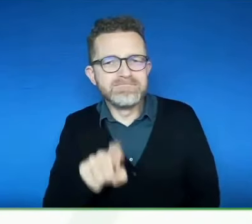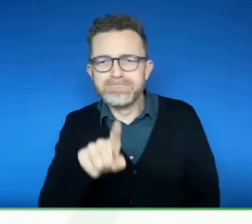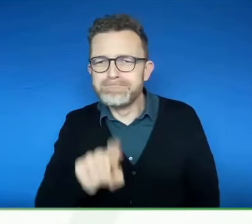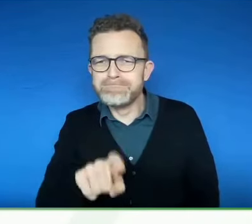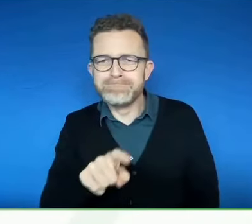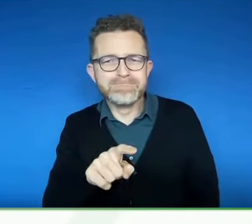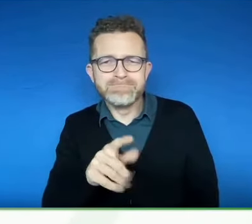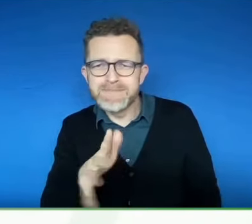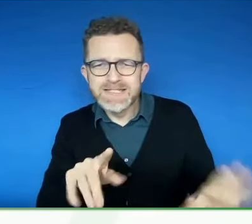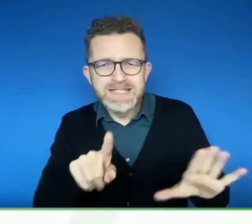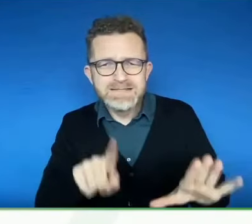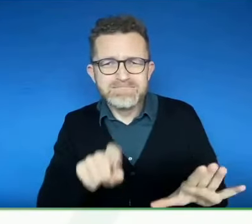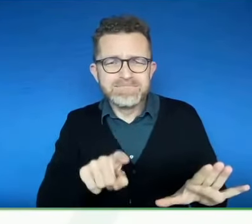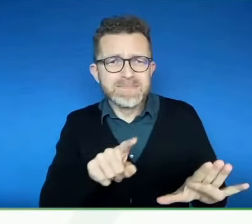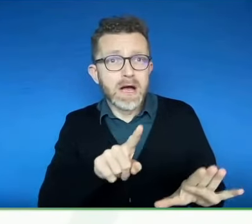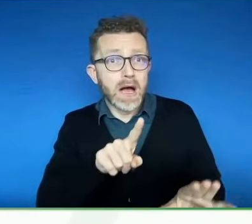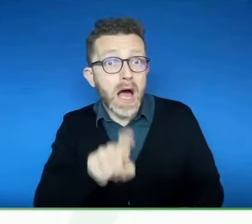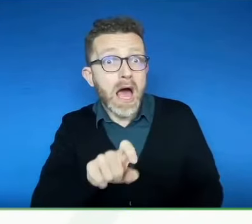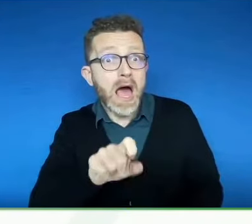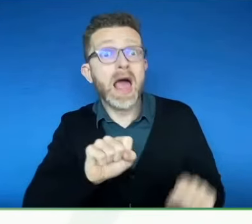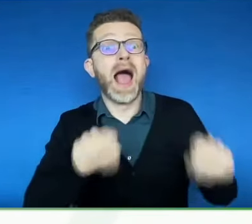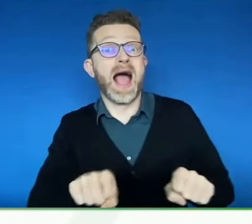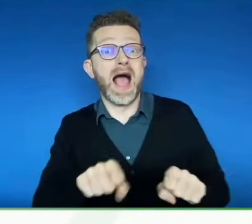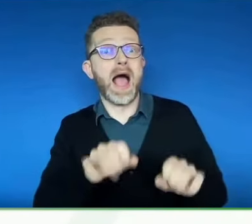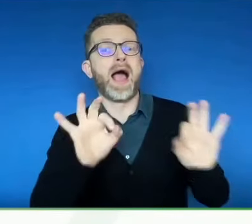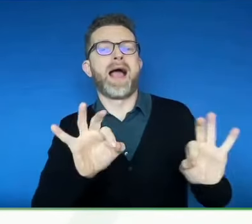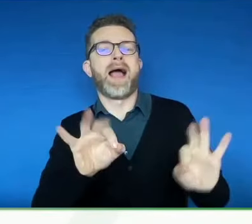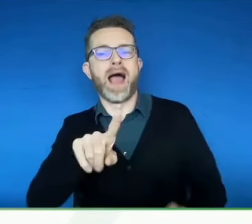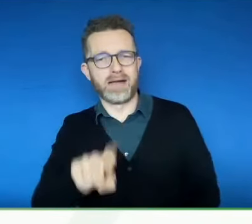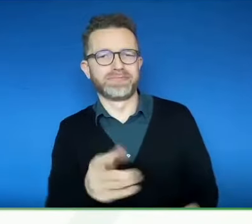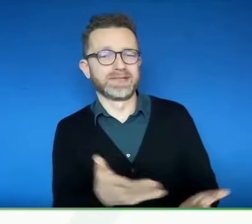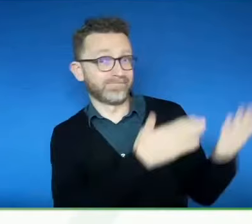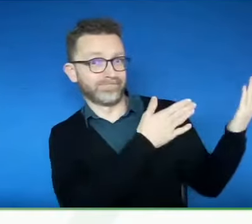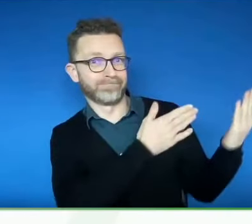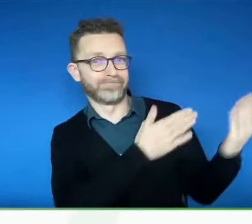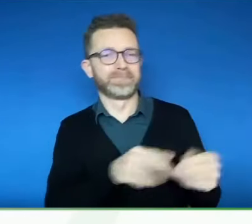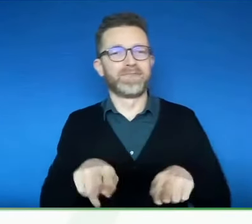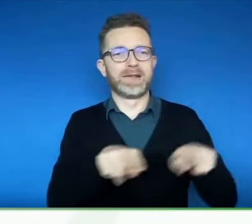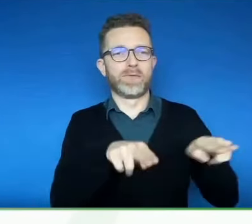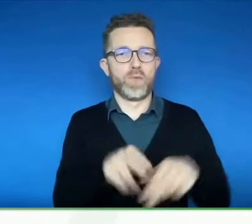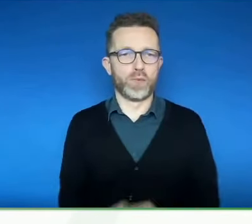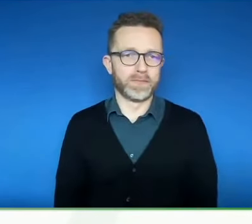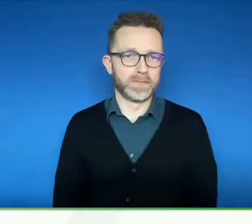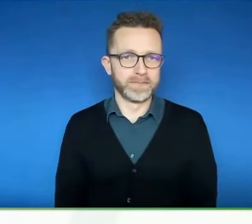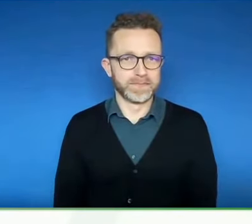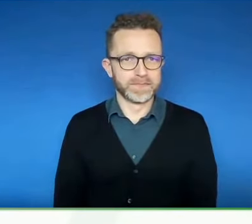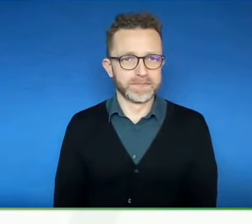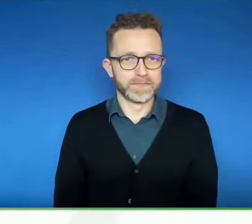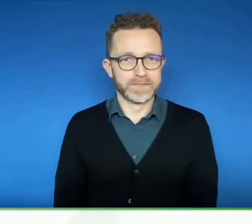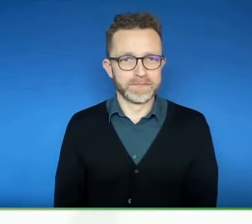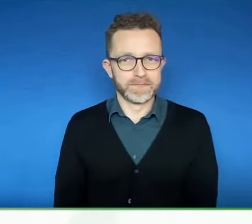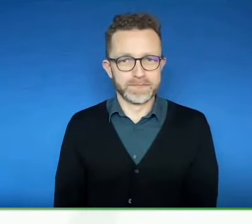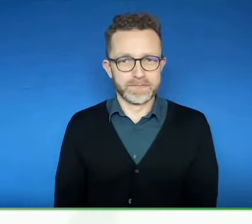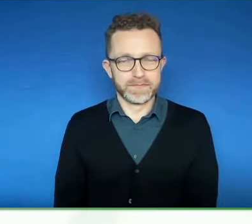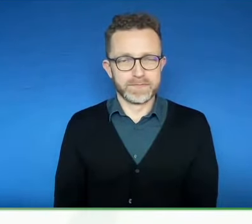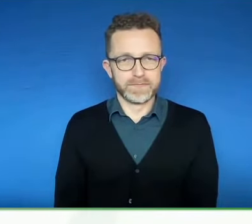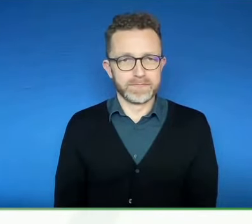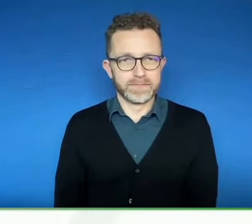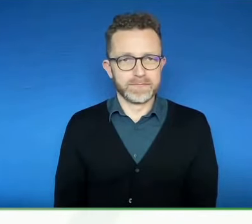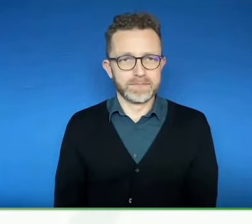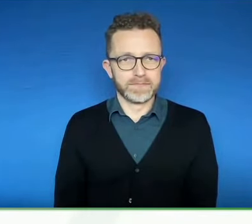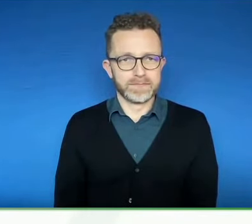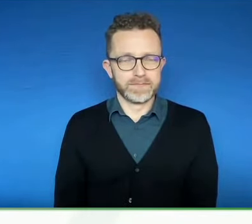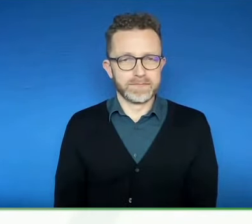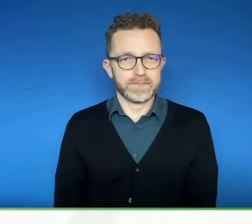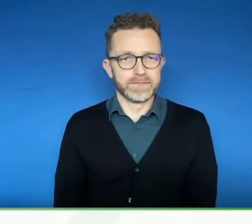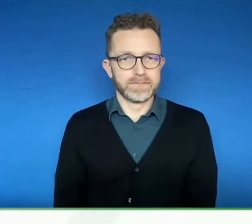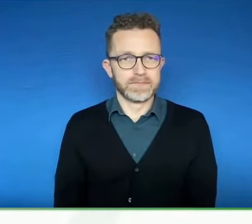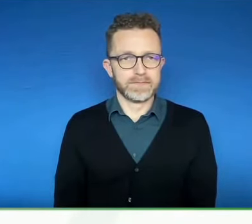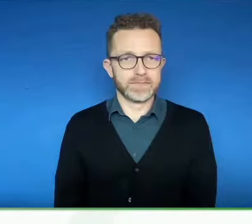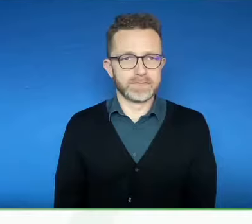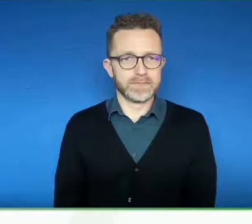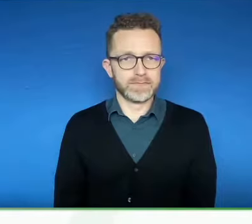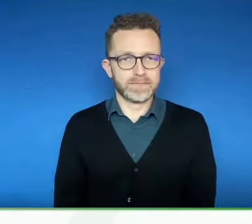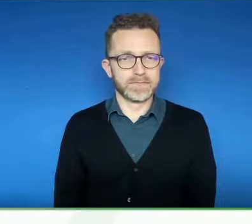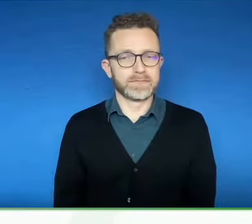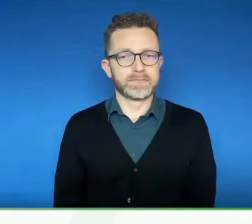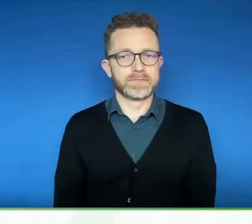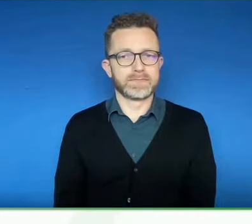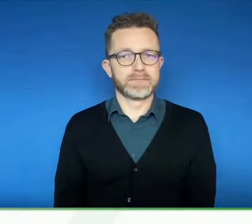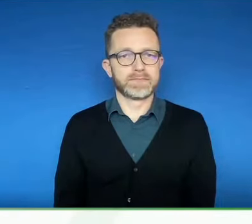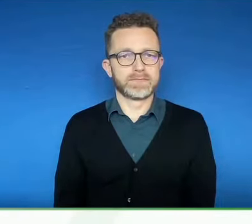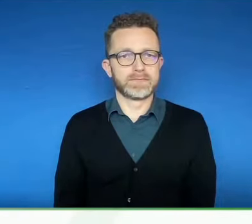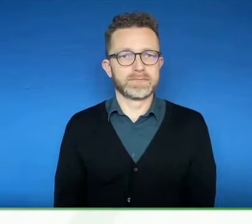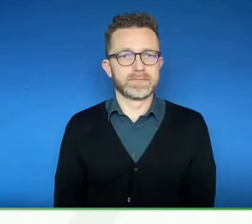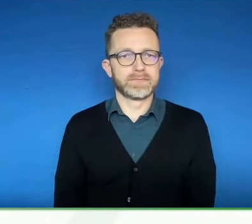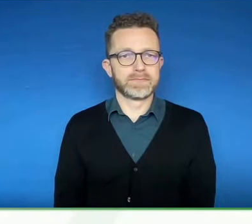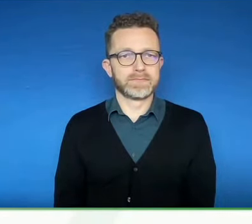(Video plays)